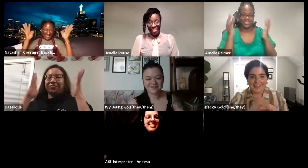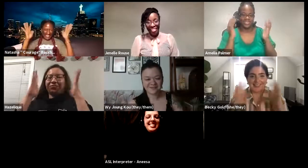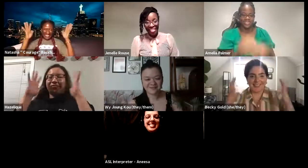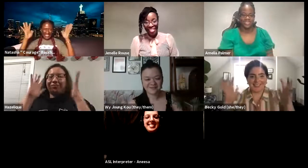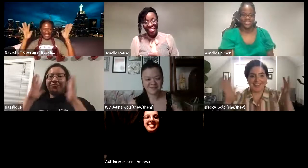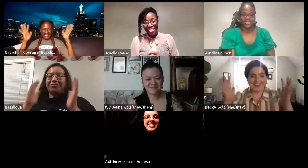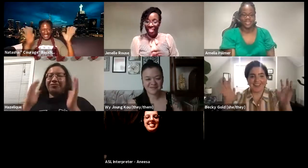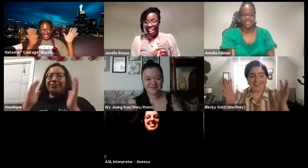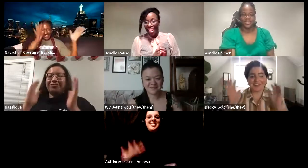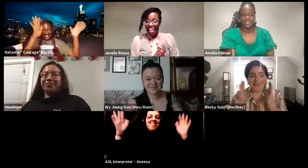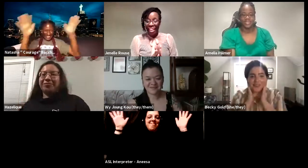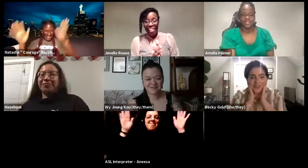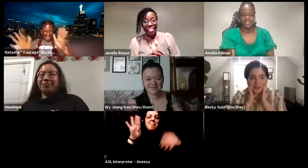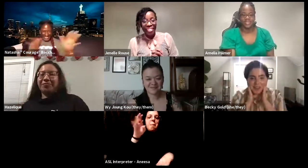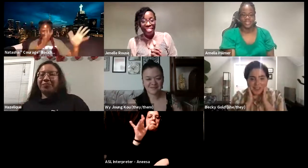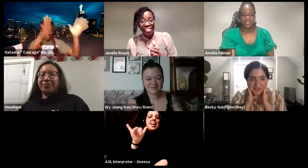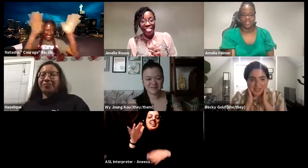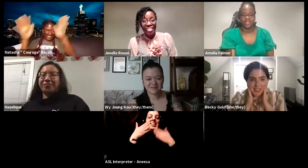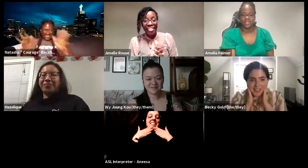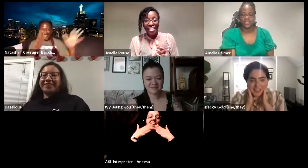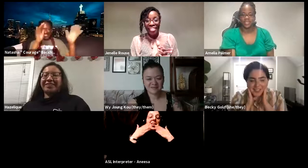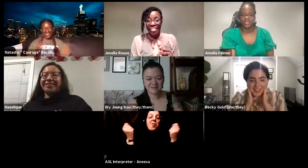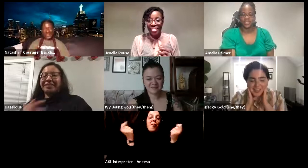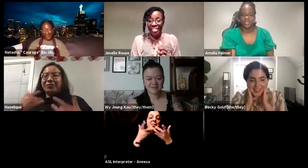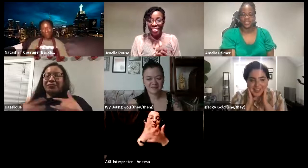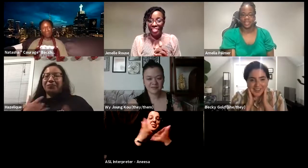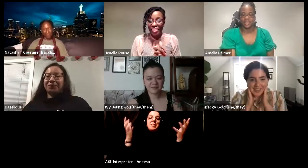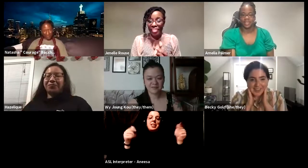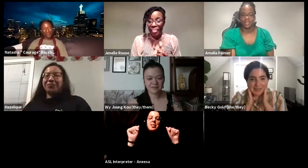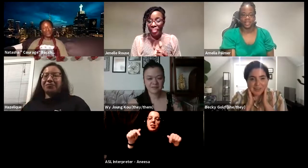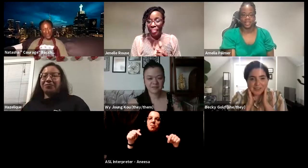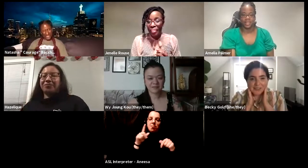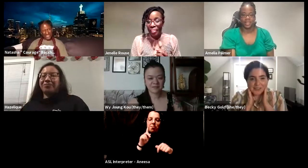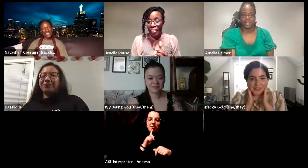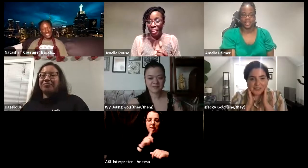thank you all so much this was such an enlightening and meaningful